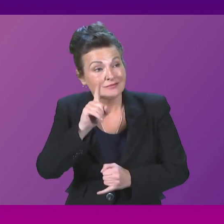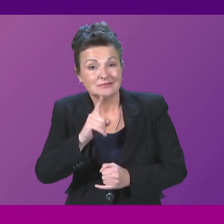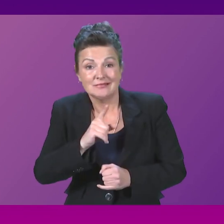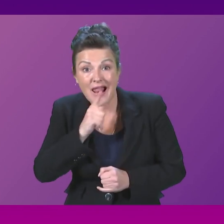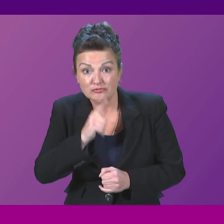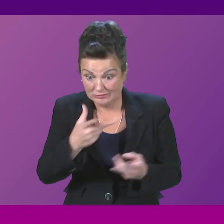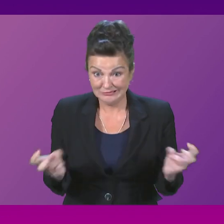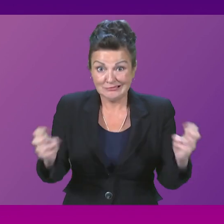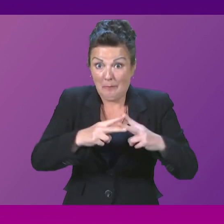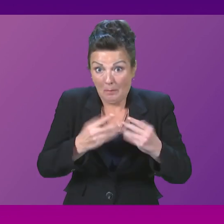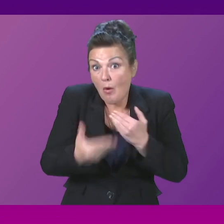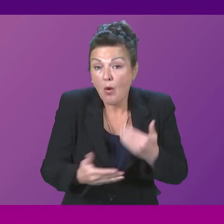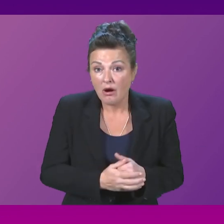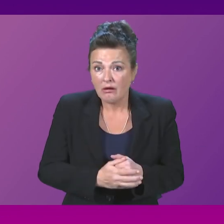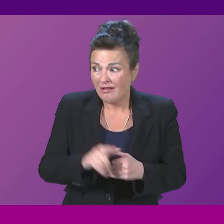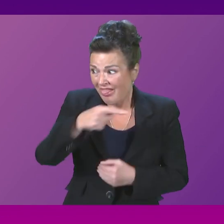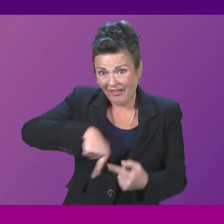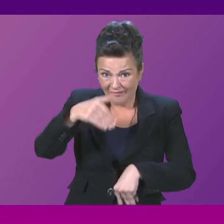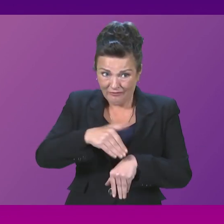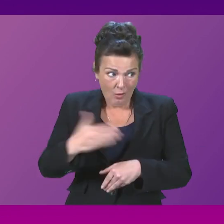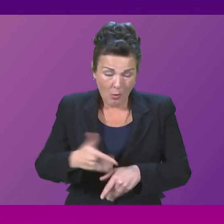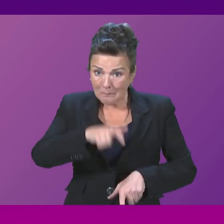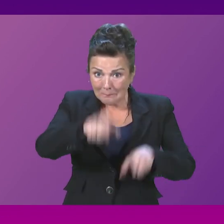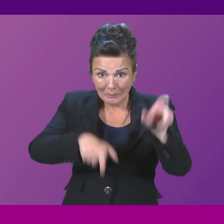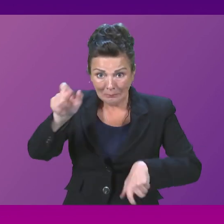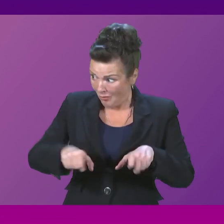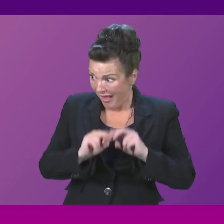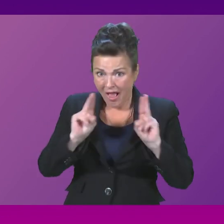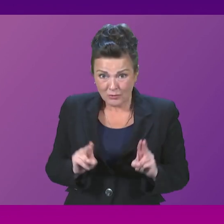crisis is placing on households across Scotland, showing that the cost of basic essential goods